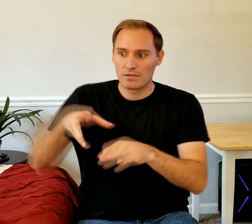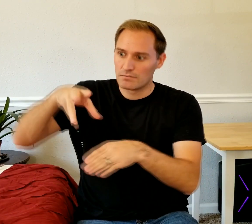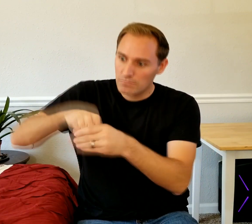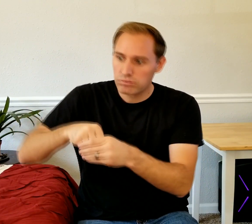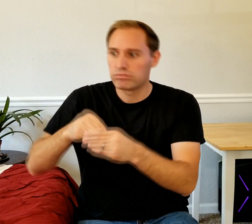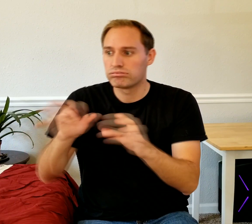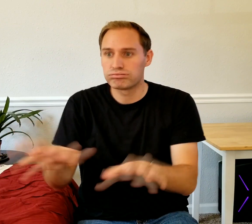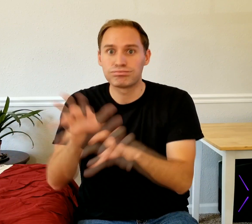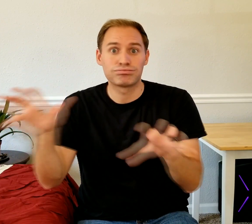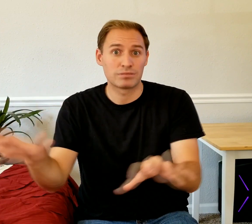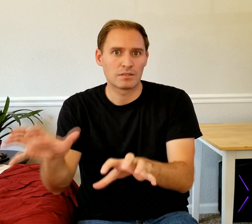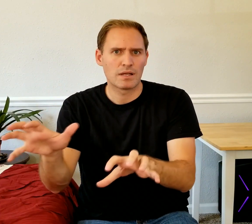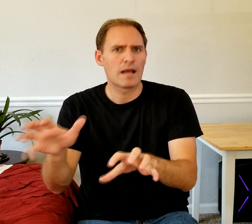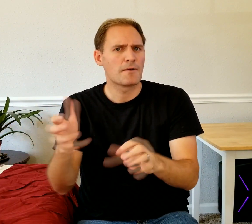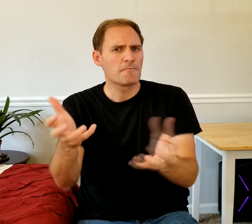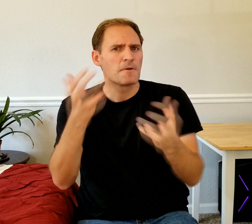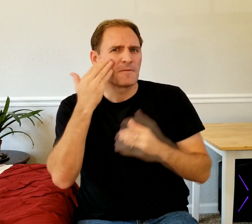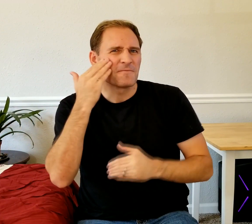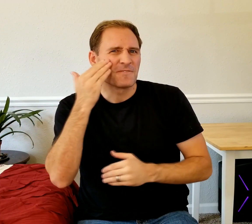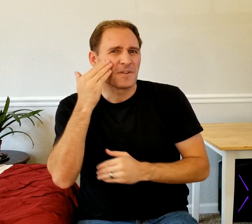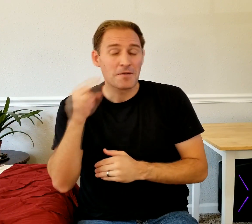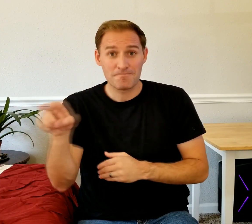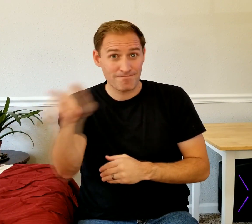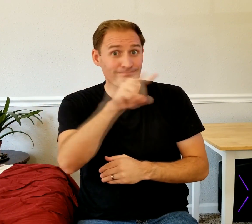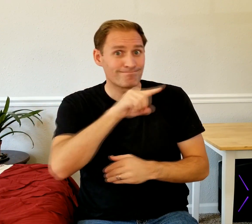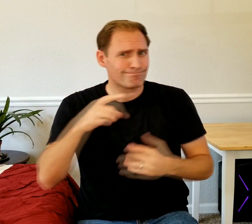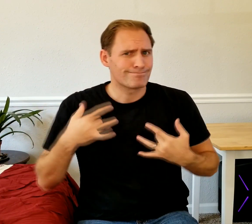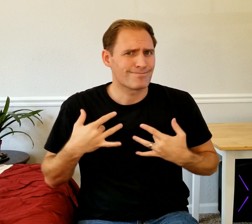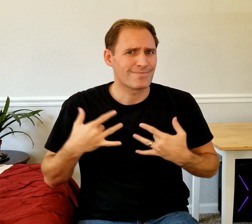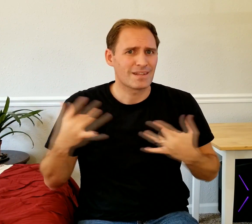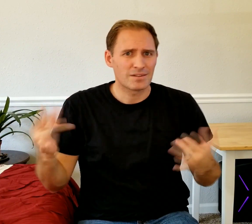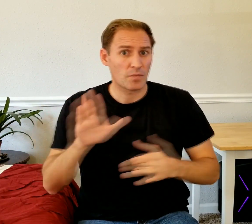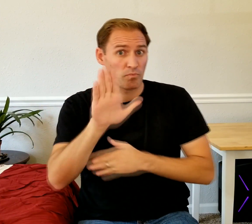not only would I really love to hear from you your experiences some of the things